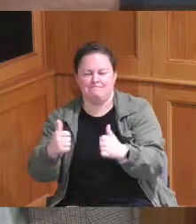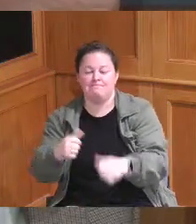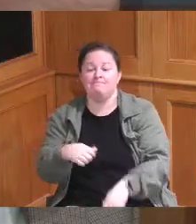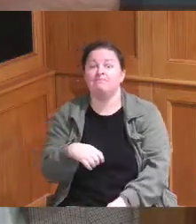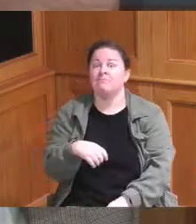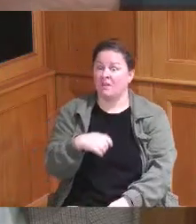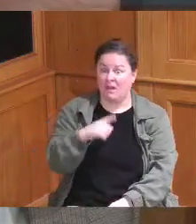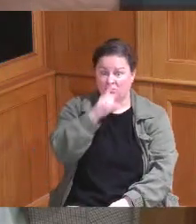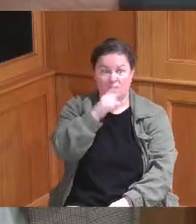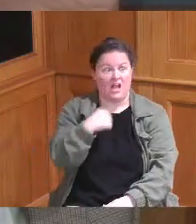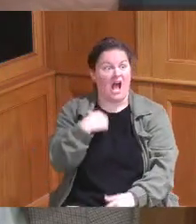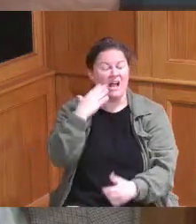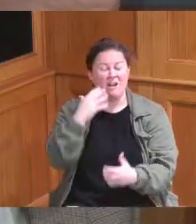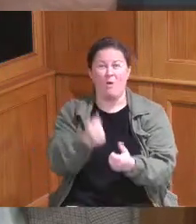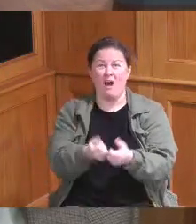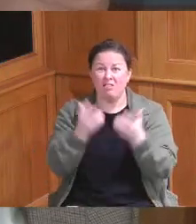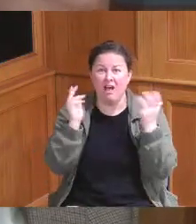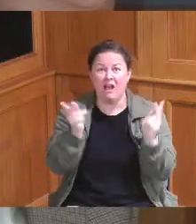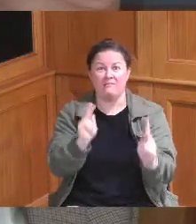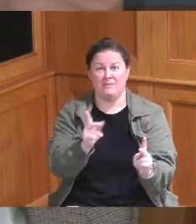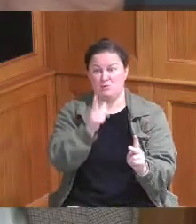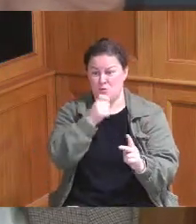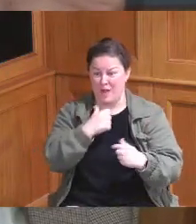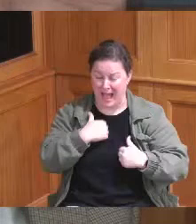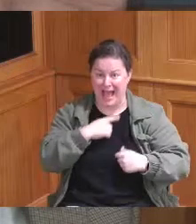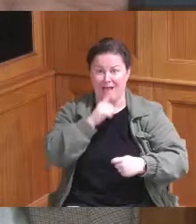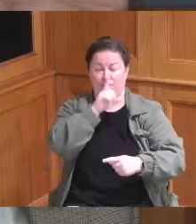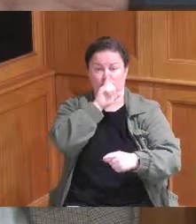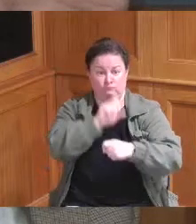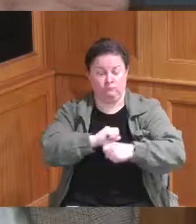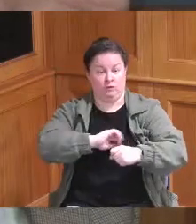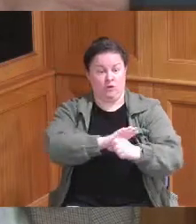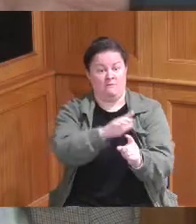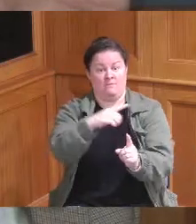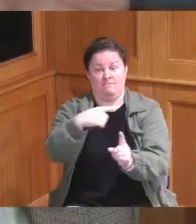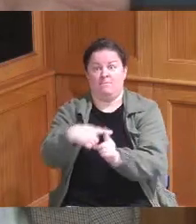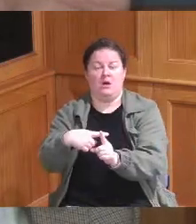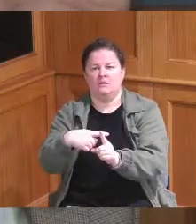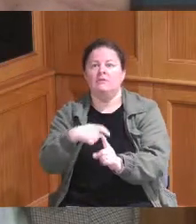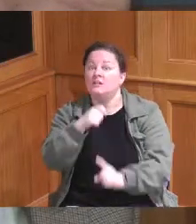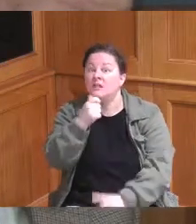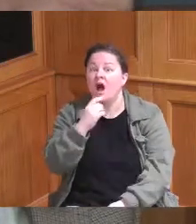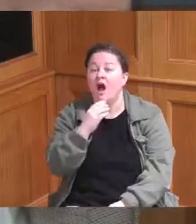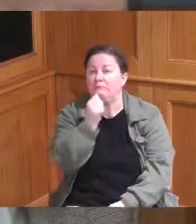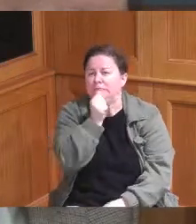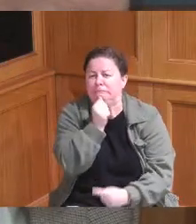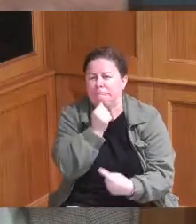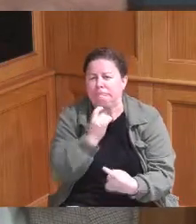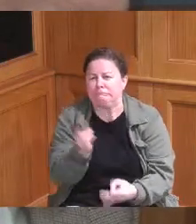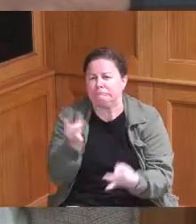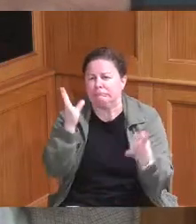covered right now it's just that they don't have a bad case of it and people are still thankfully